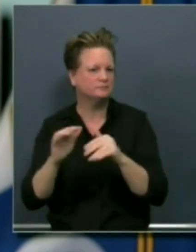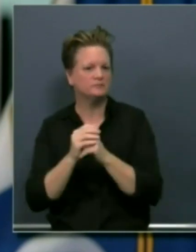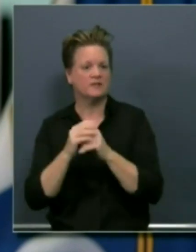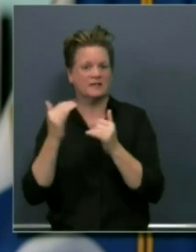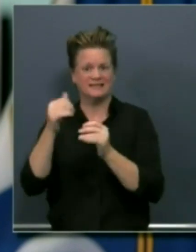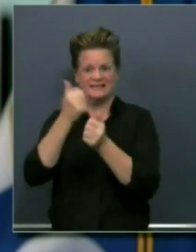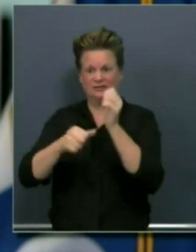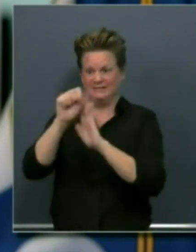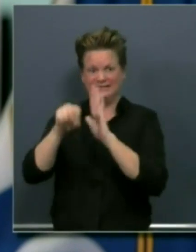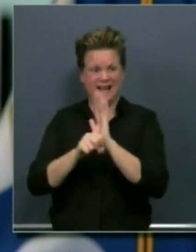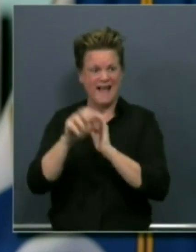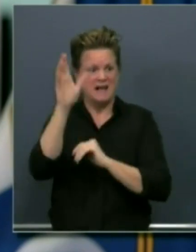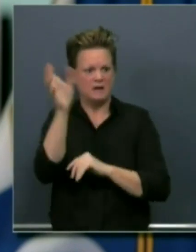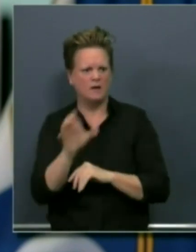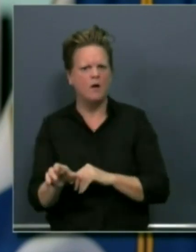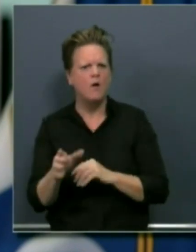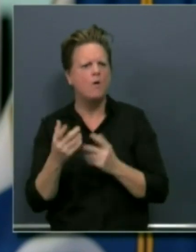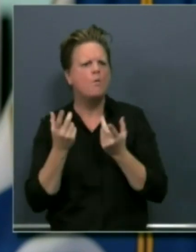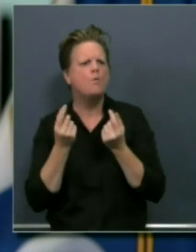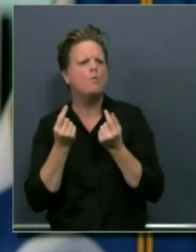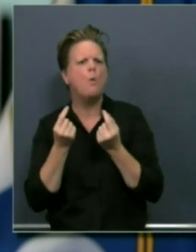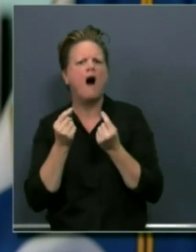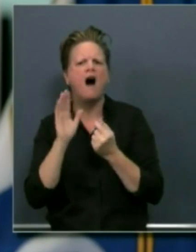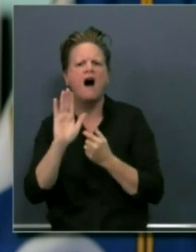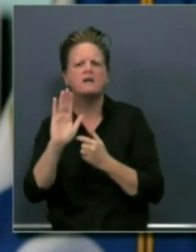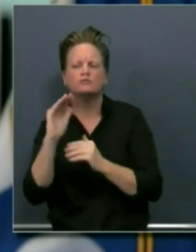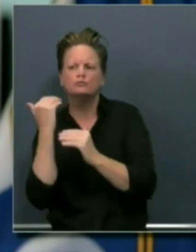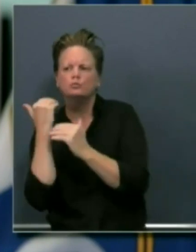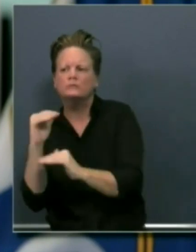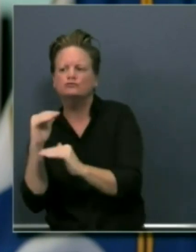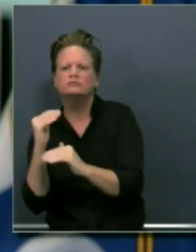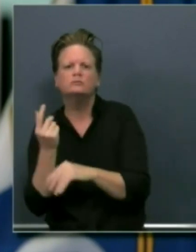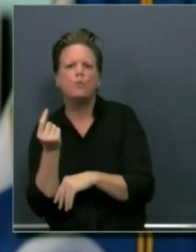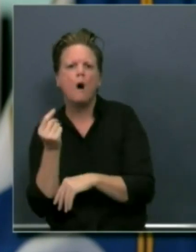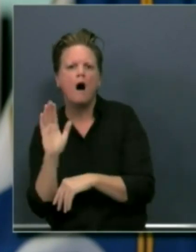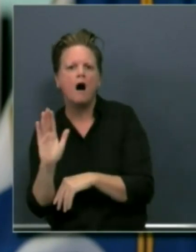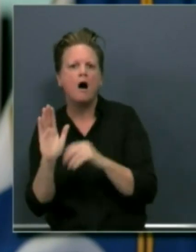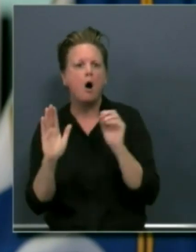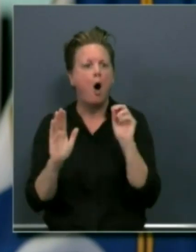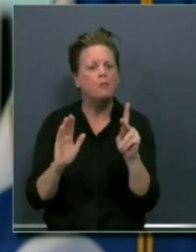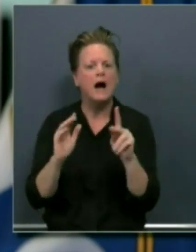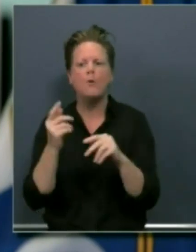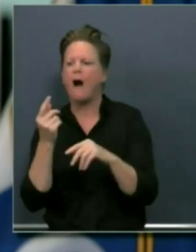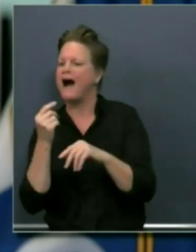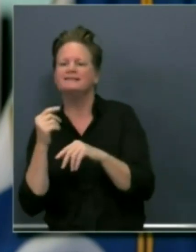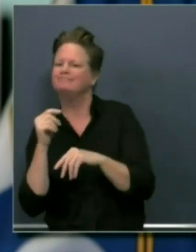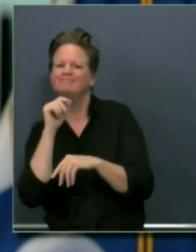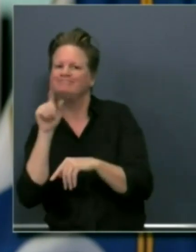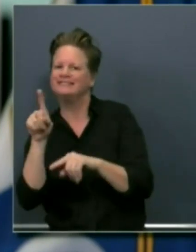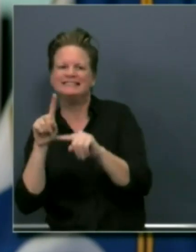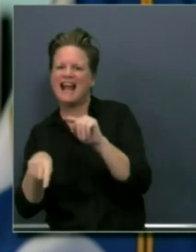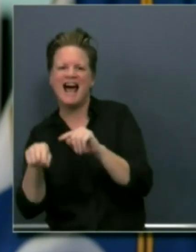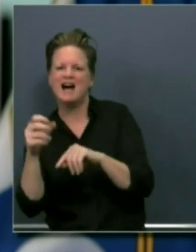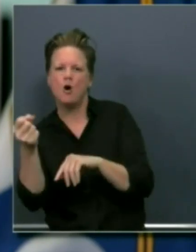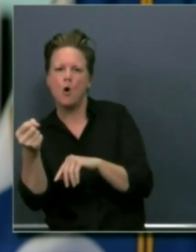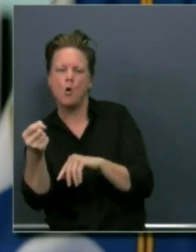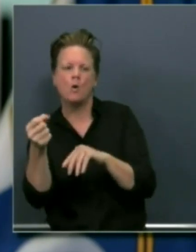RETAIL MANUFACTURING. AND LOGISTICS ALLOWING FROM THE STATEWIDE ORDER. THOSE